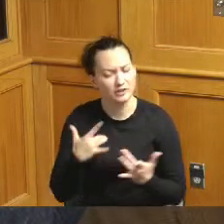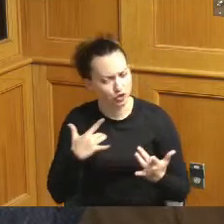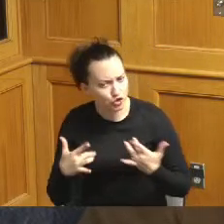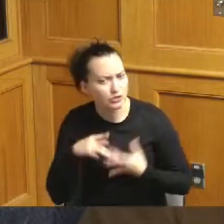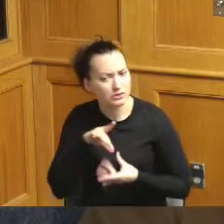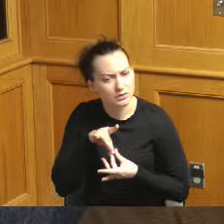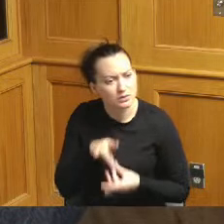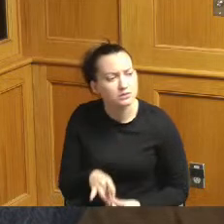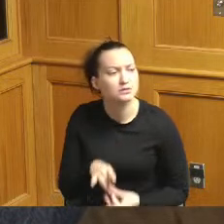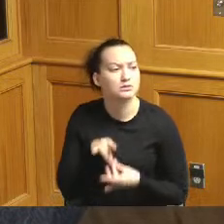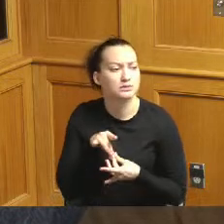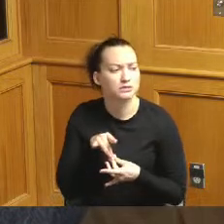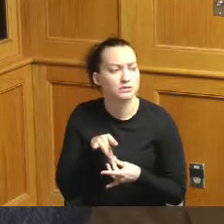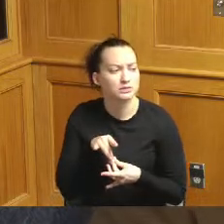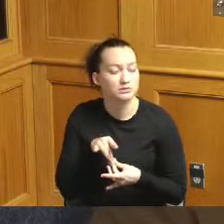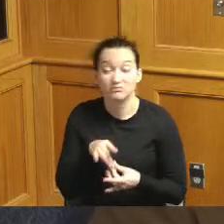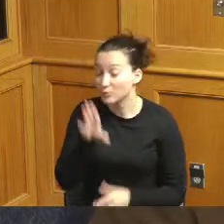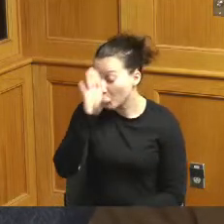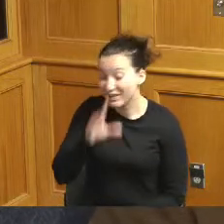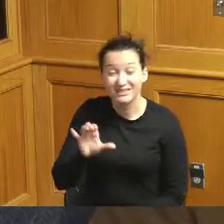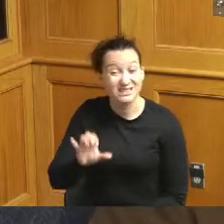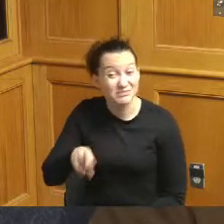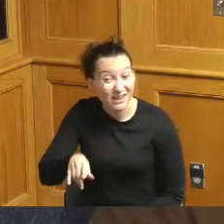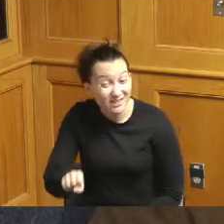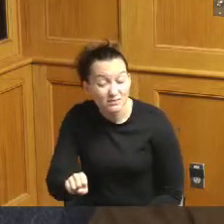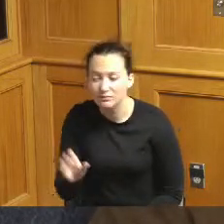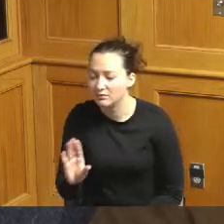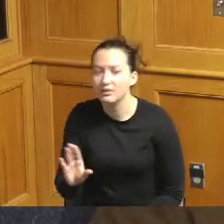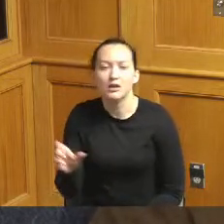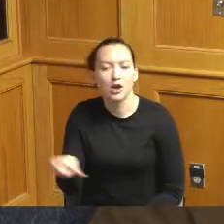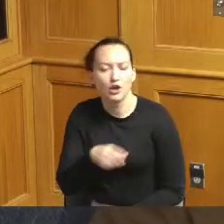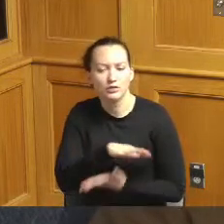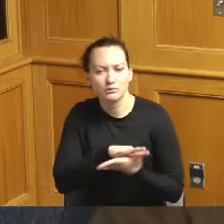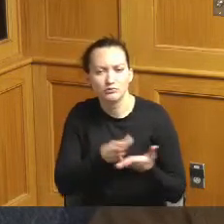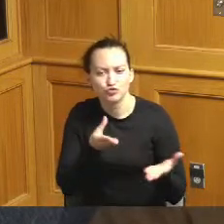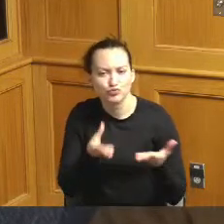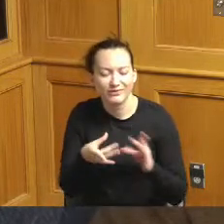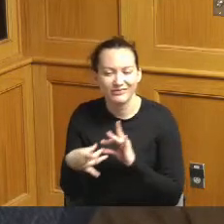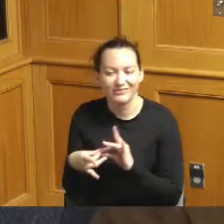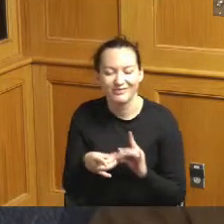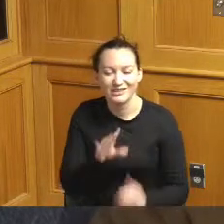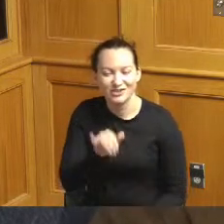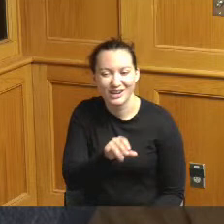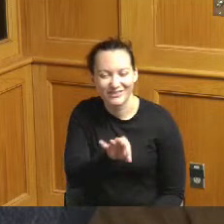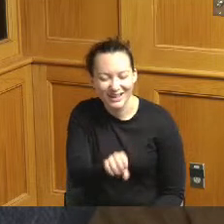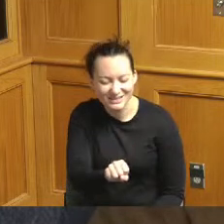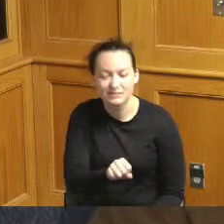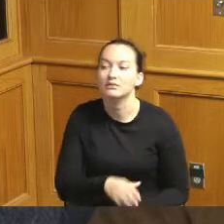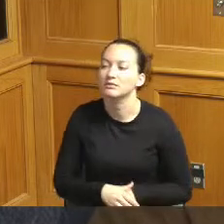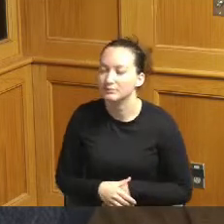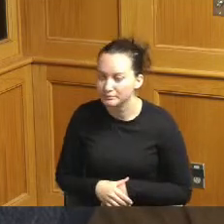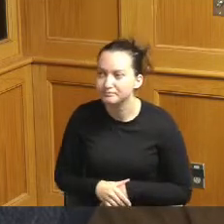it comes to not only child protective services but all the other services related to JFS so we have